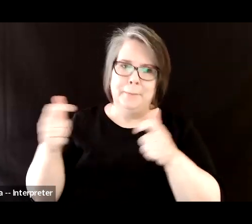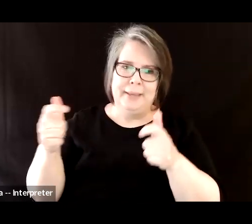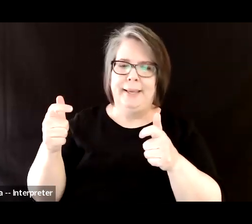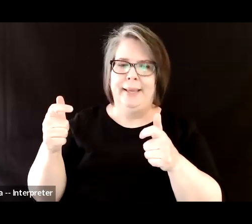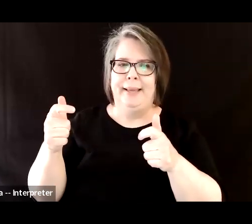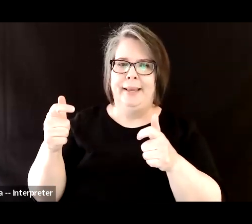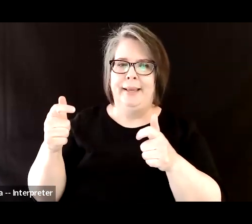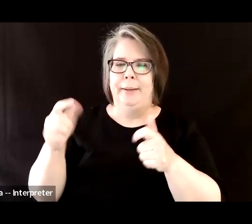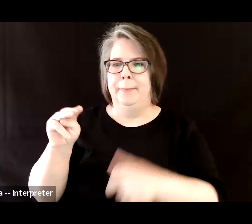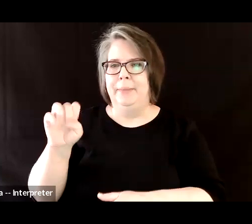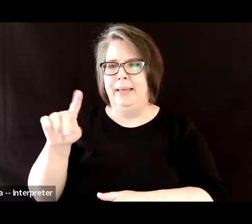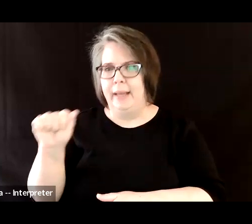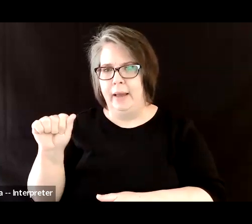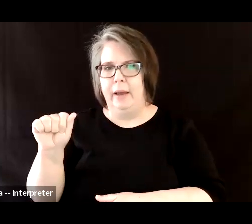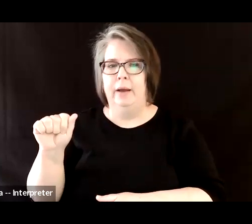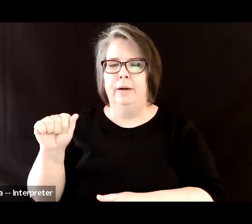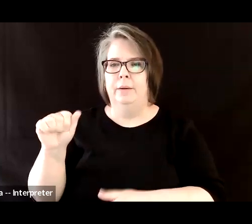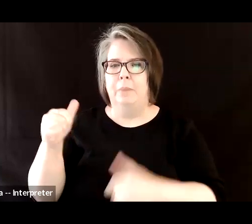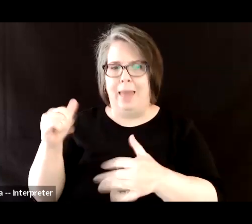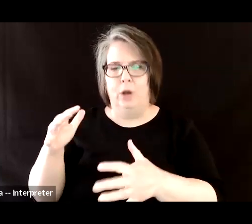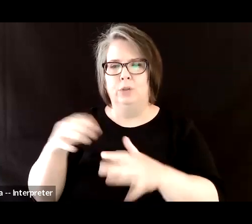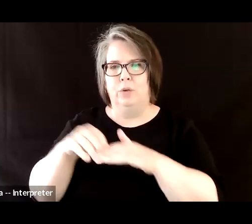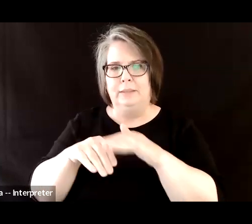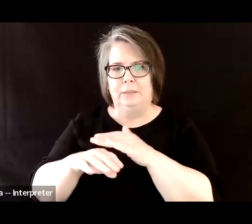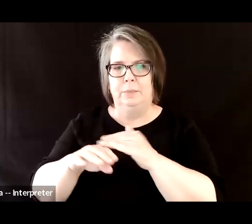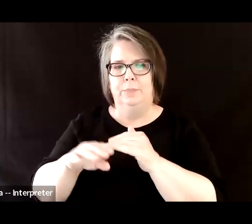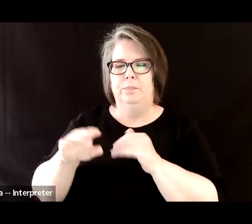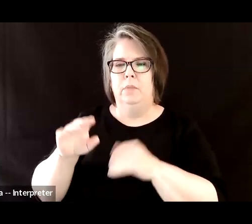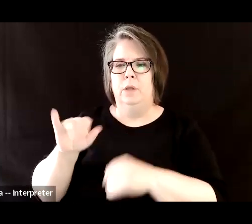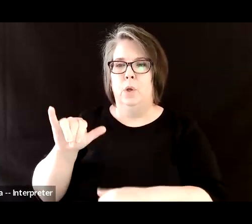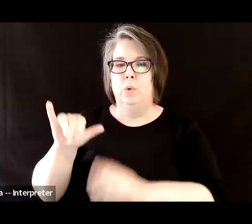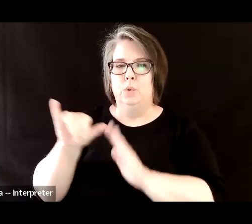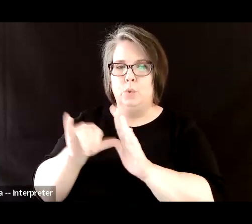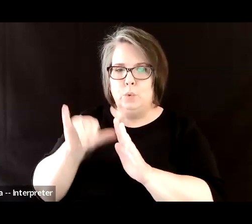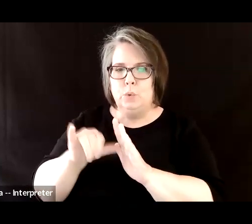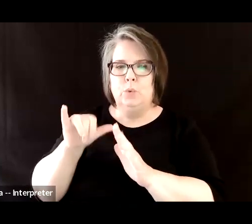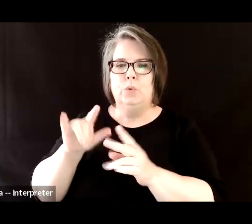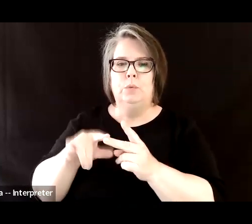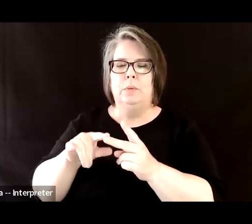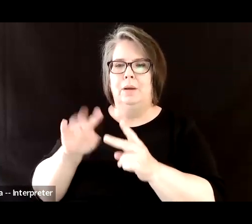media players are going to be accessible. YouTube and Viemo are -- Vimeo are the standard.